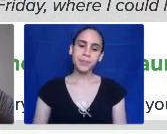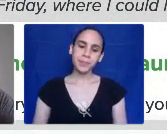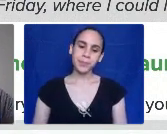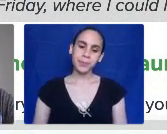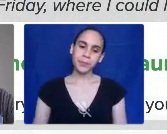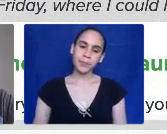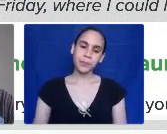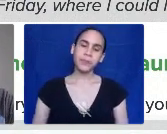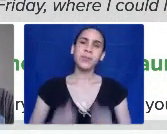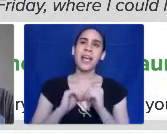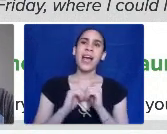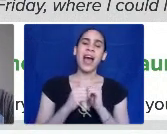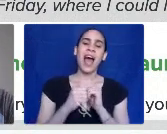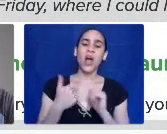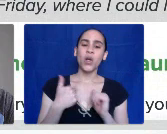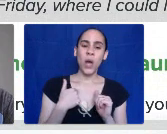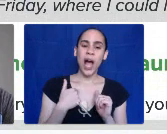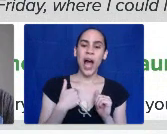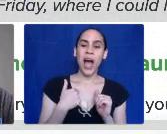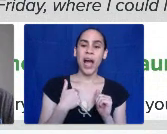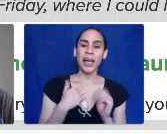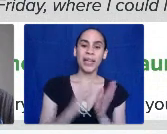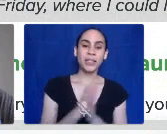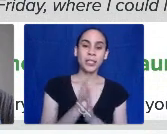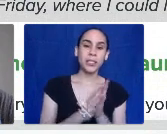how do i spin a failed business well welcome to the bay area everyone has startups they're